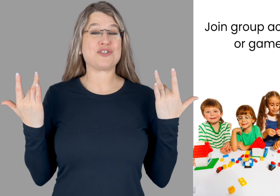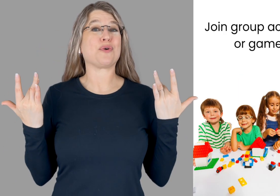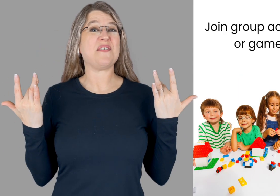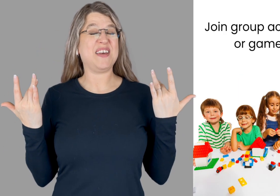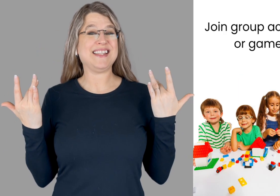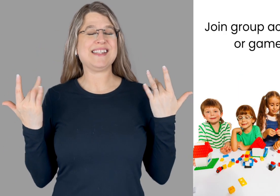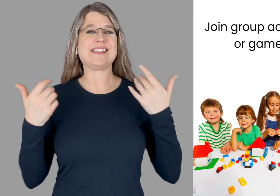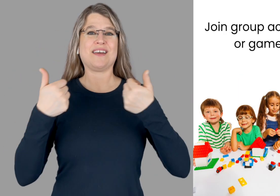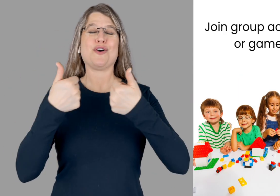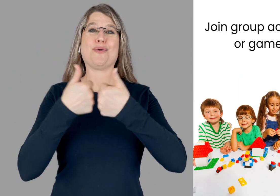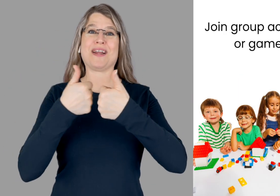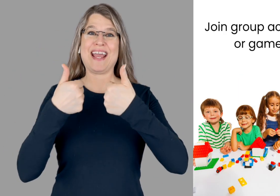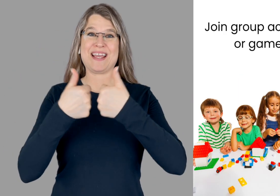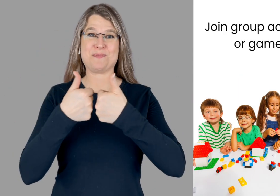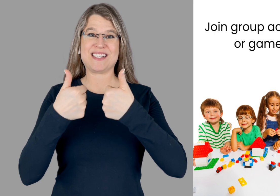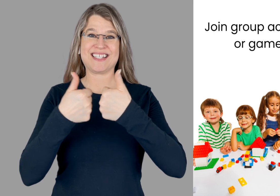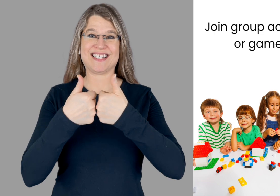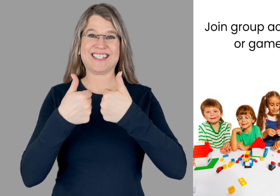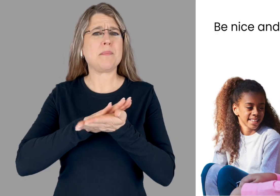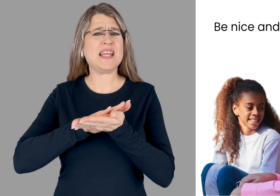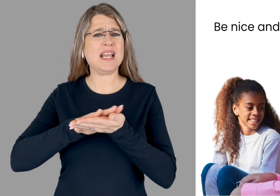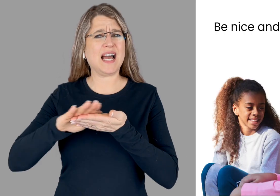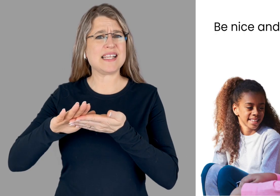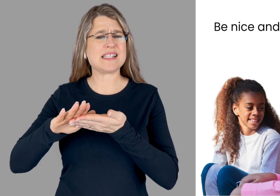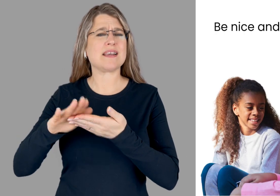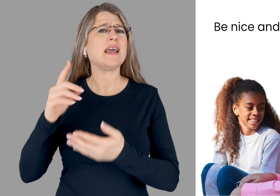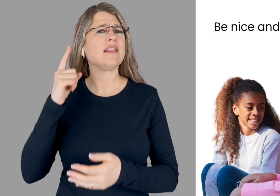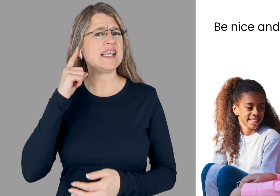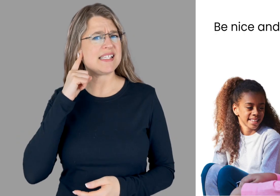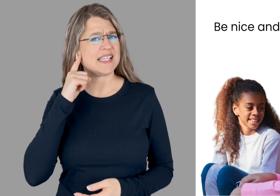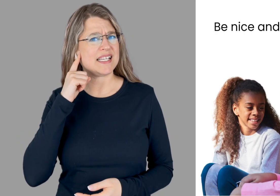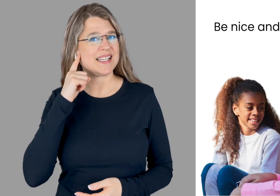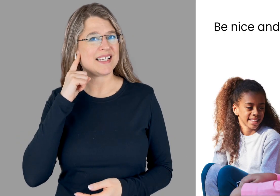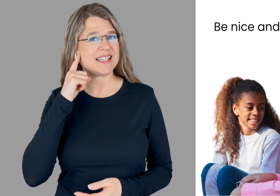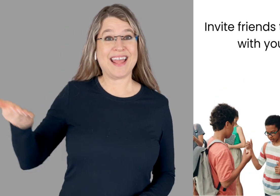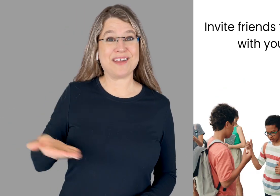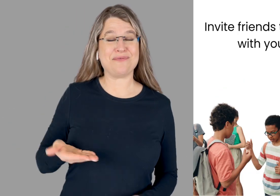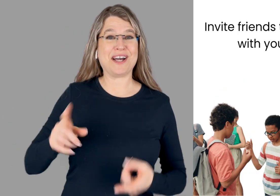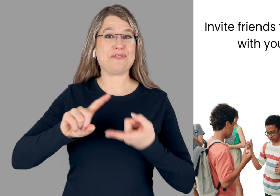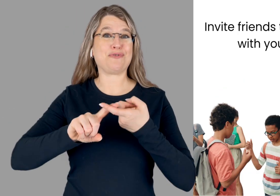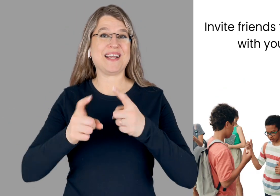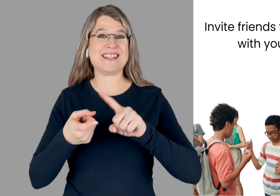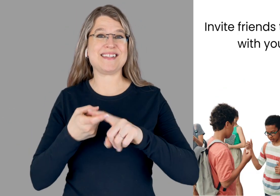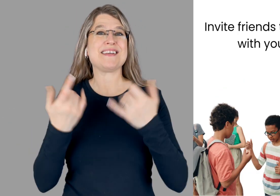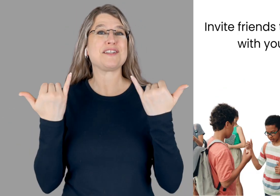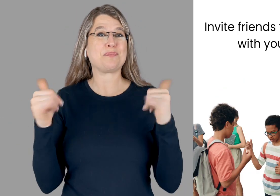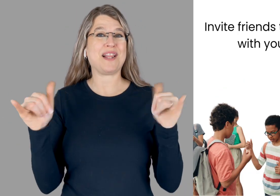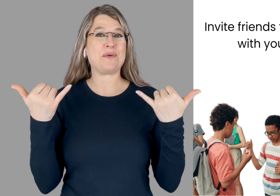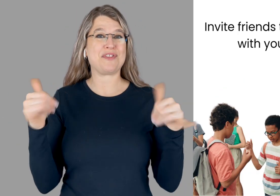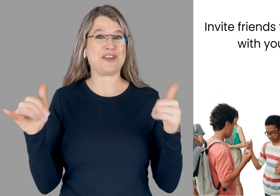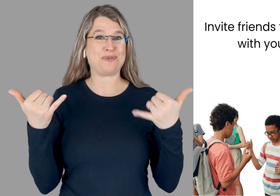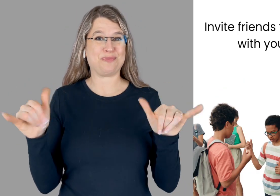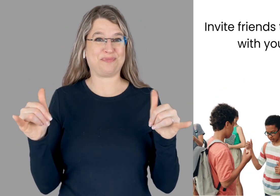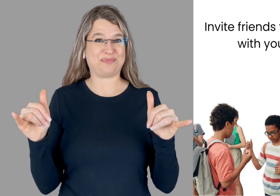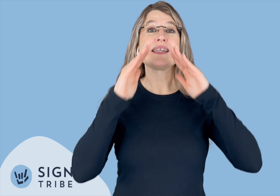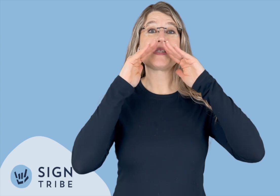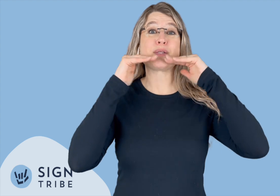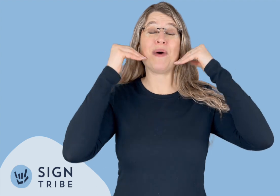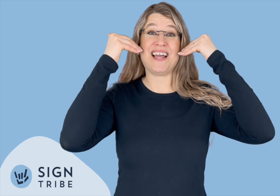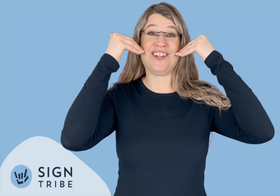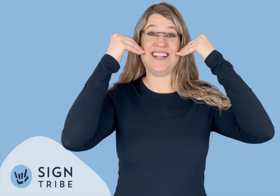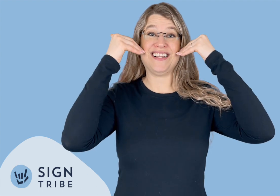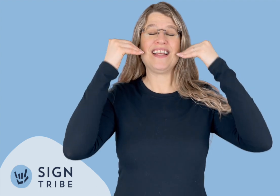or events or games. Be nice and listen. Invite friends to play with you. Smile.